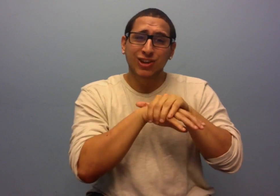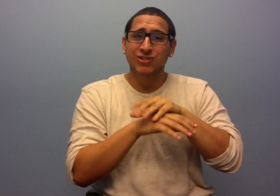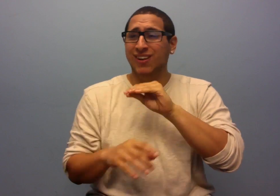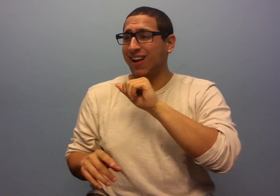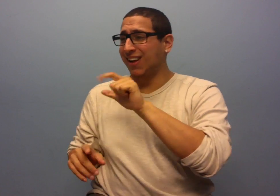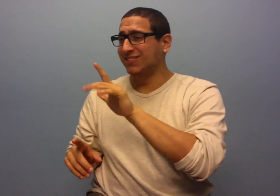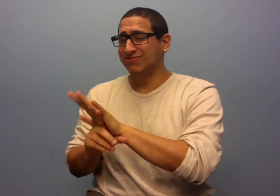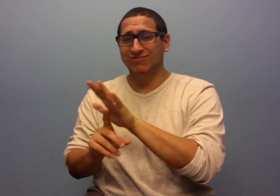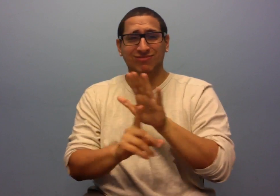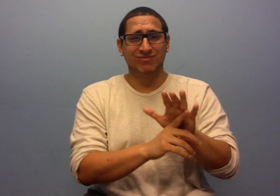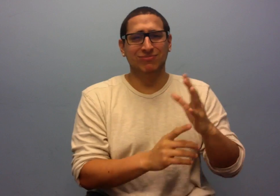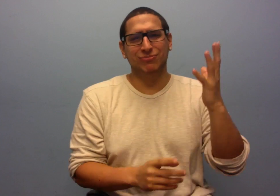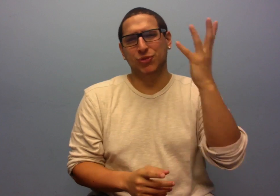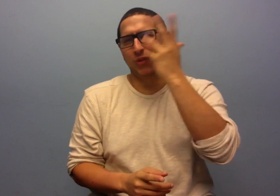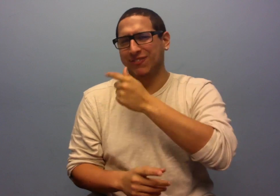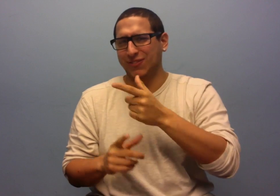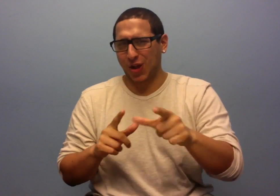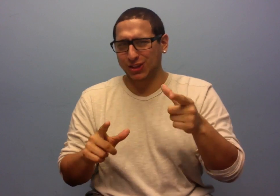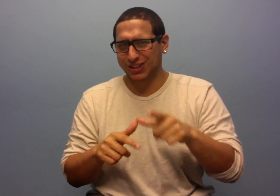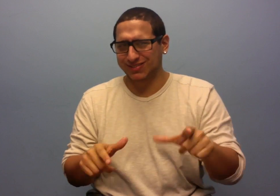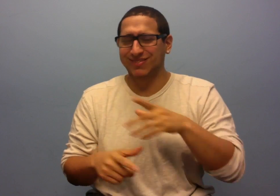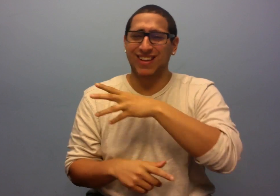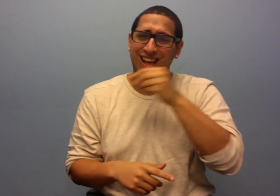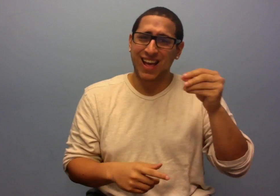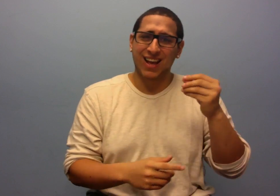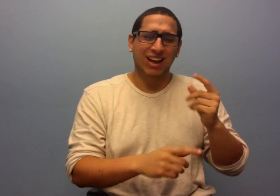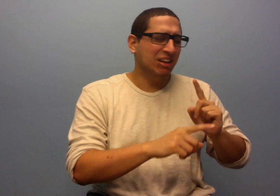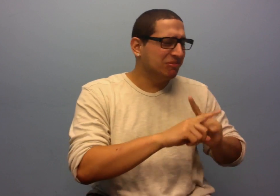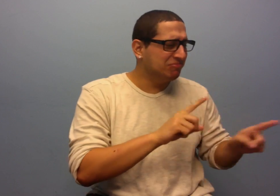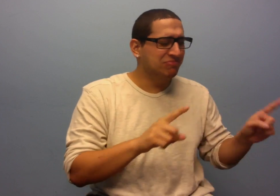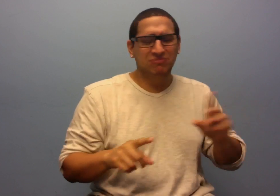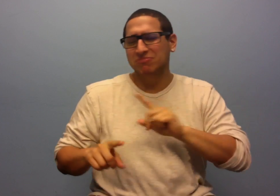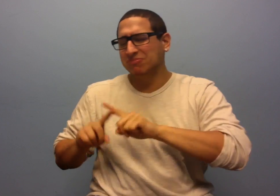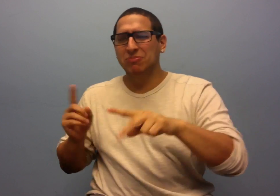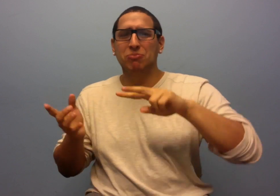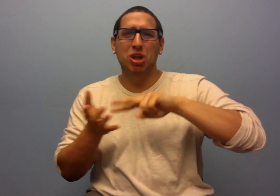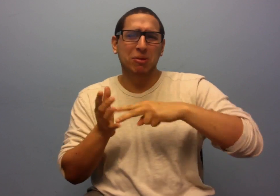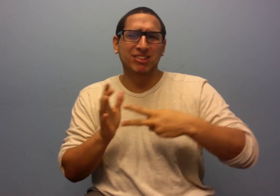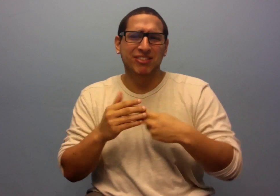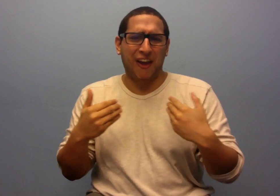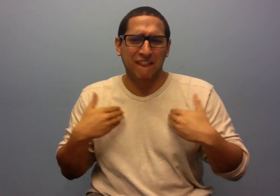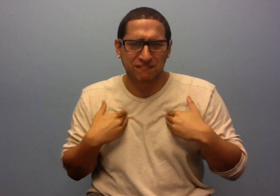English and ASL are both beautiful languages and they serve different purposes;